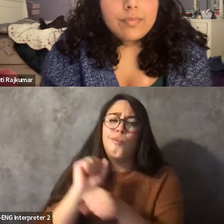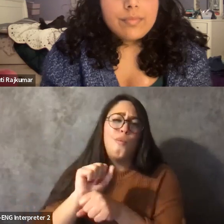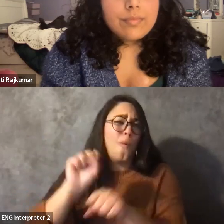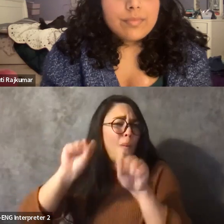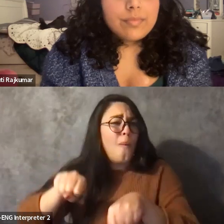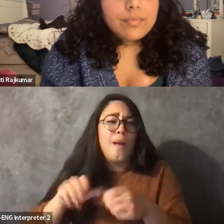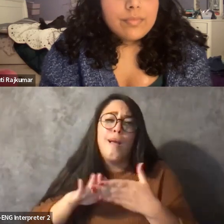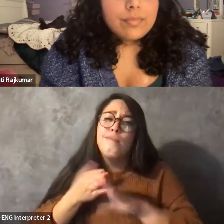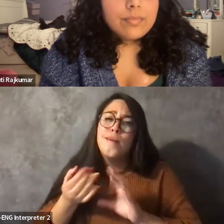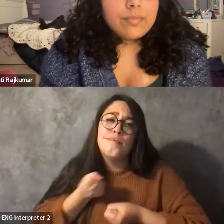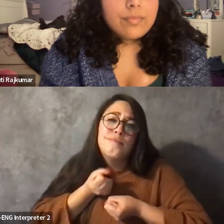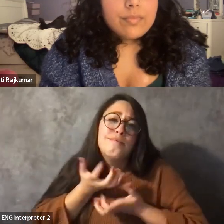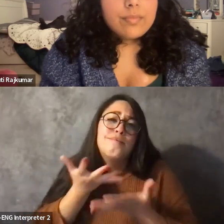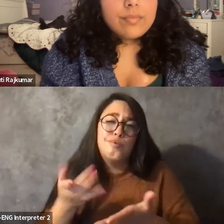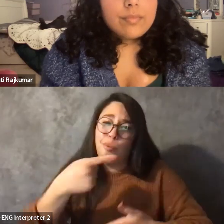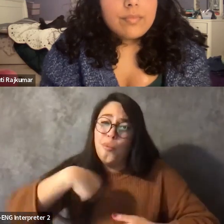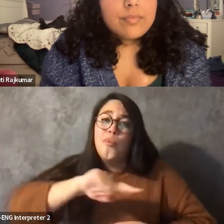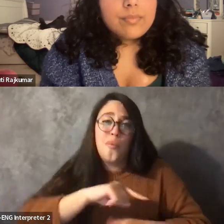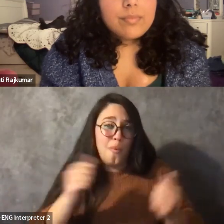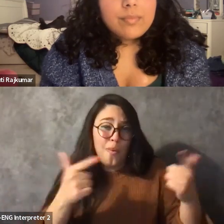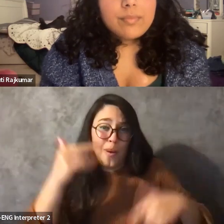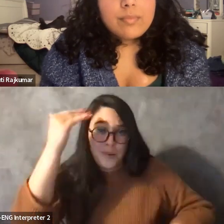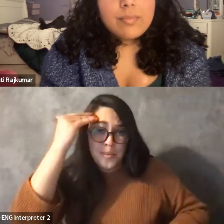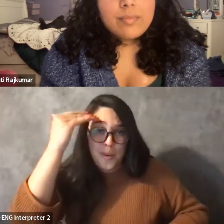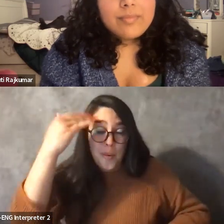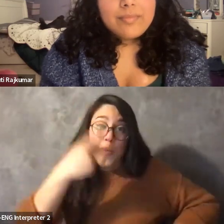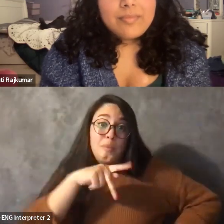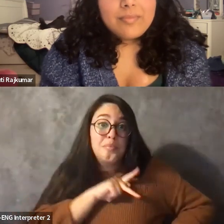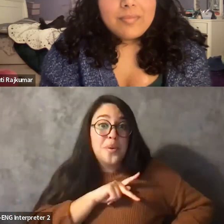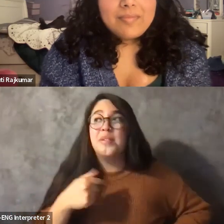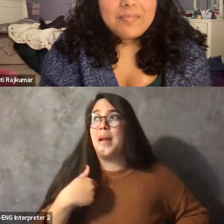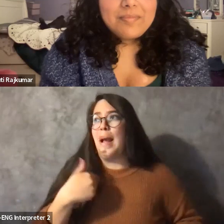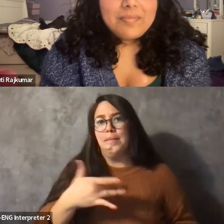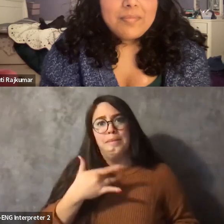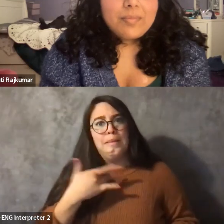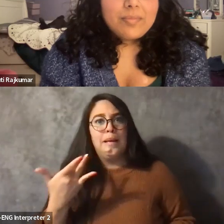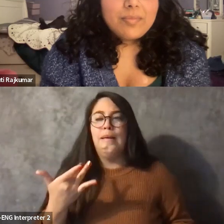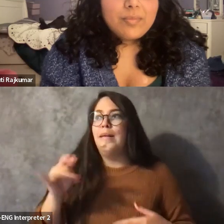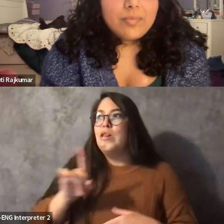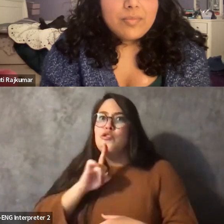and I personally find myself needing to escape the real world by playing video games